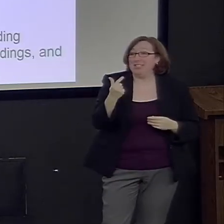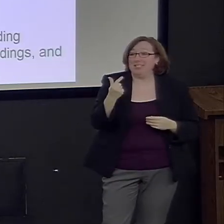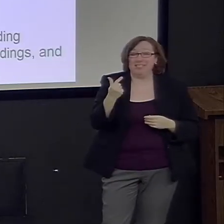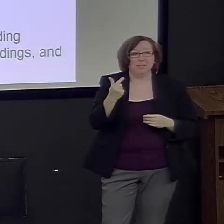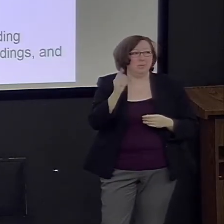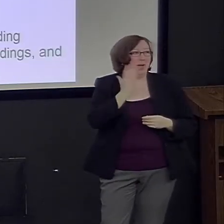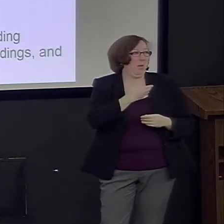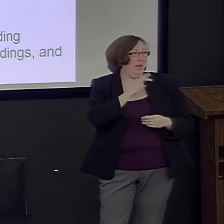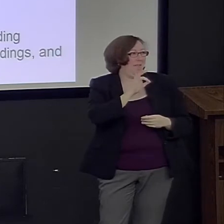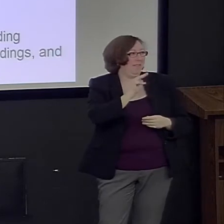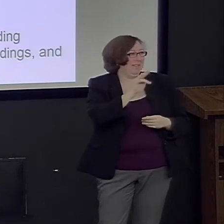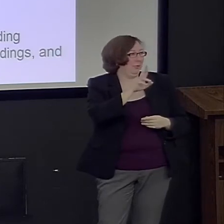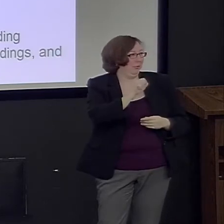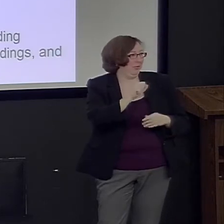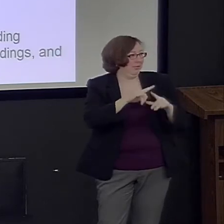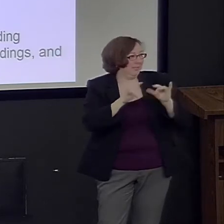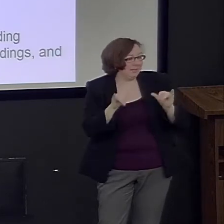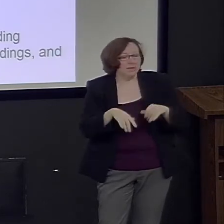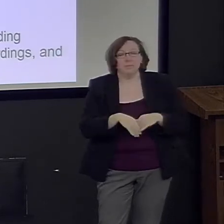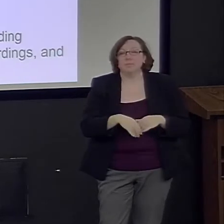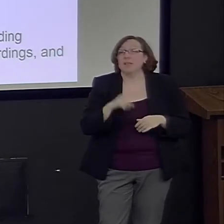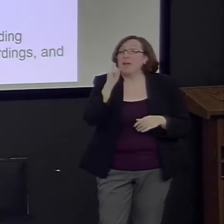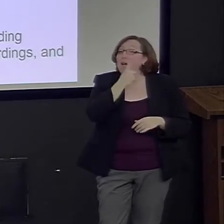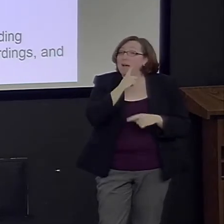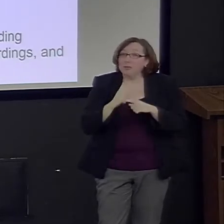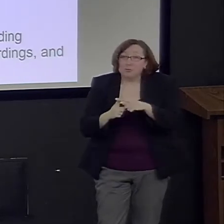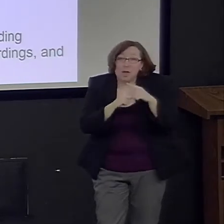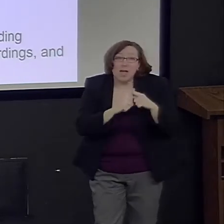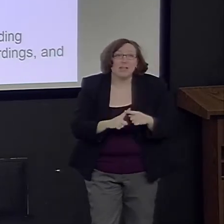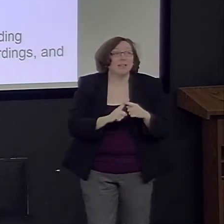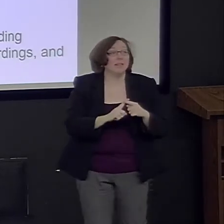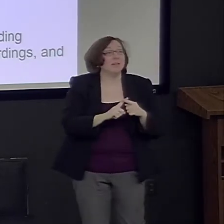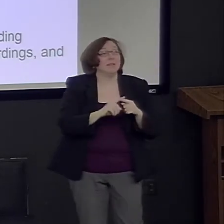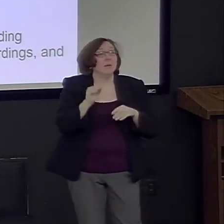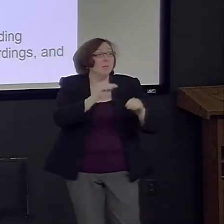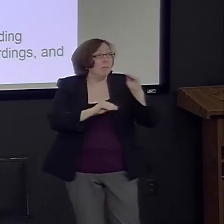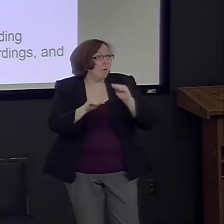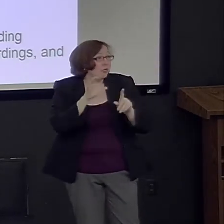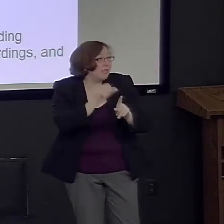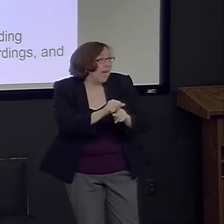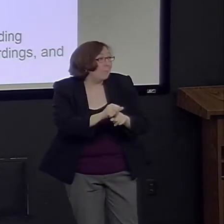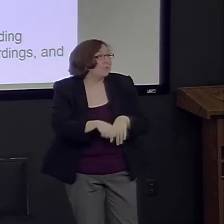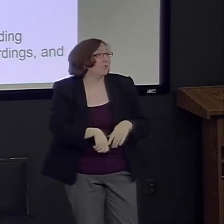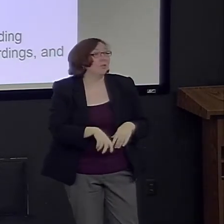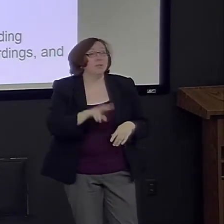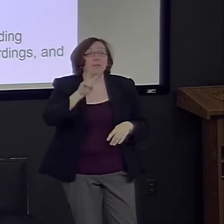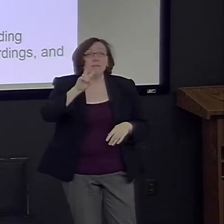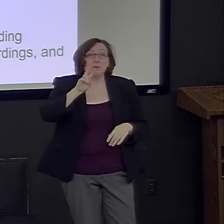We've got eye tracking, motion capture. Audiovisual recordings and virtual reality are just things that we're working with